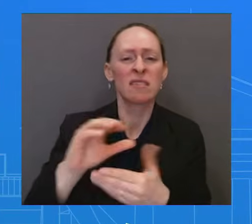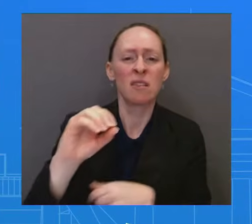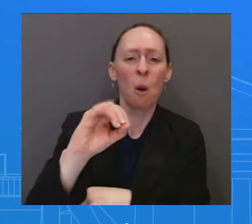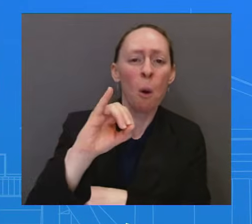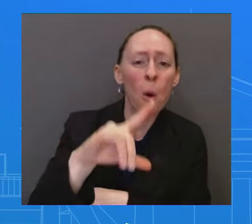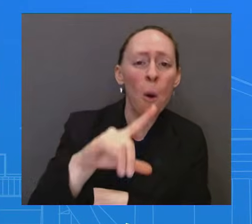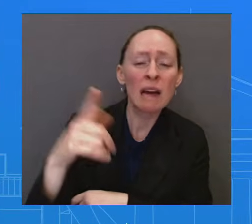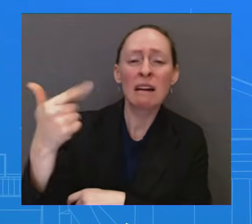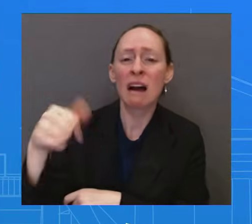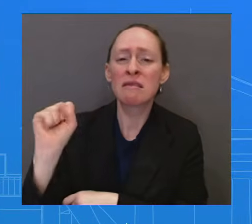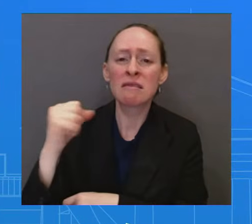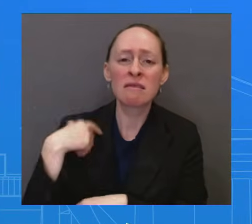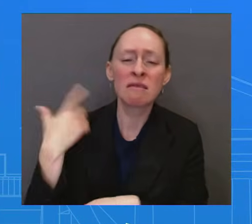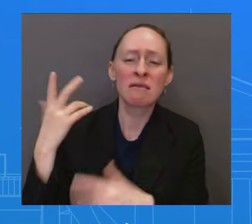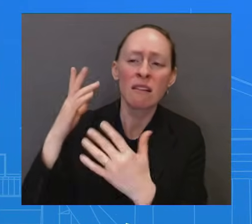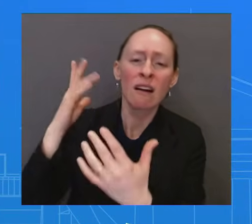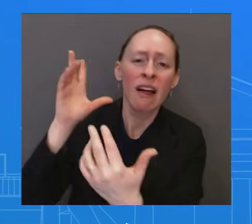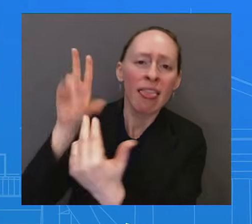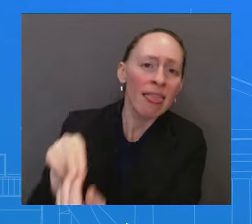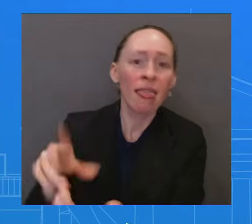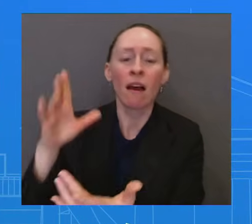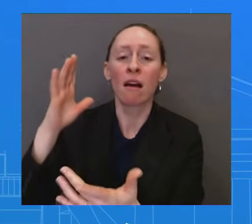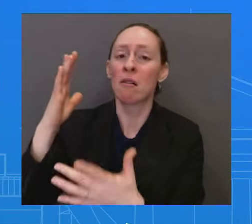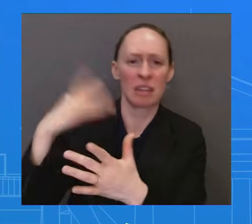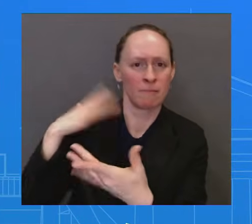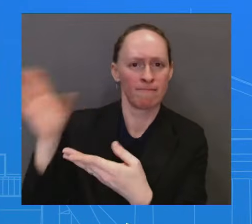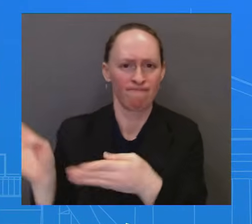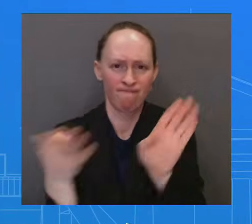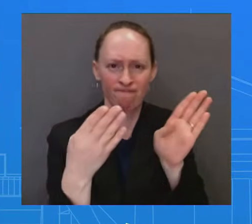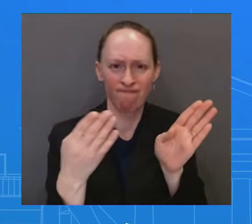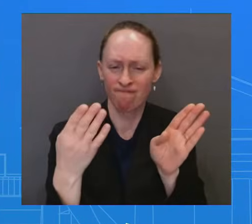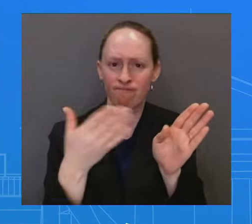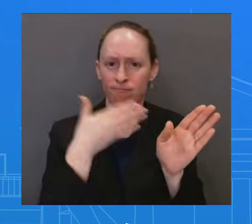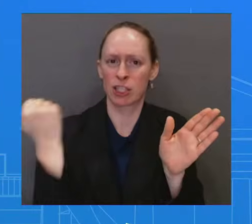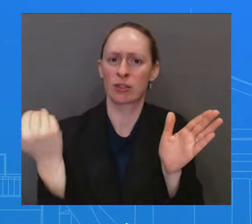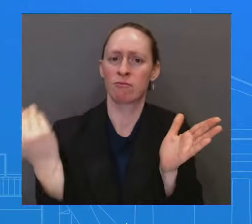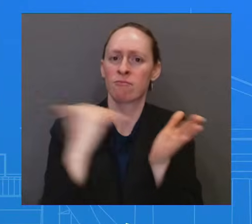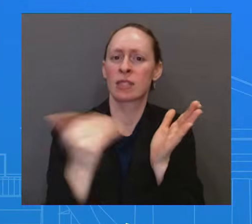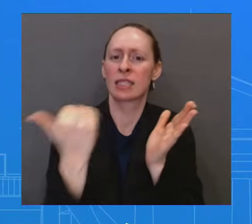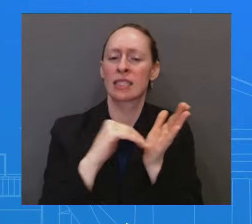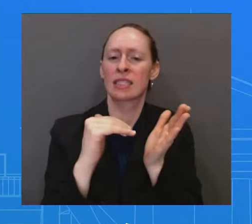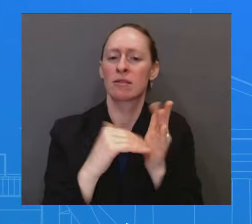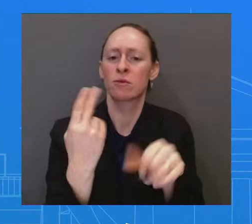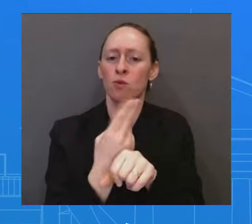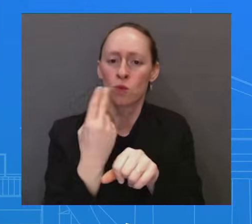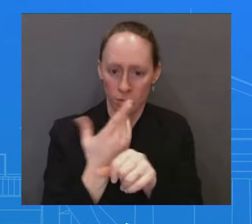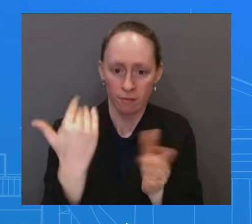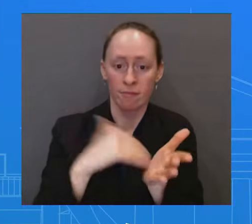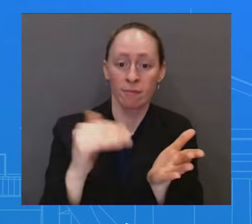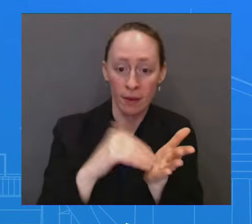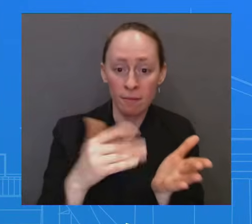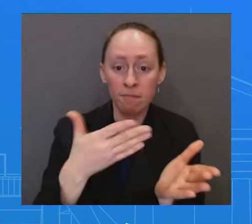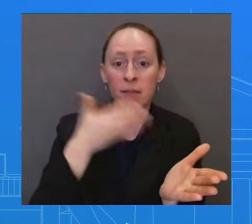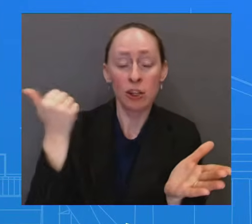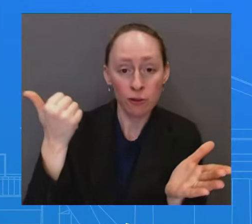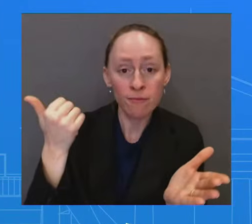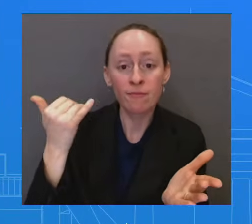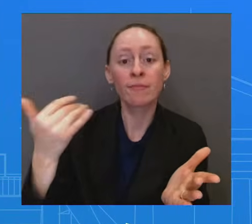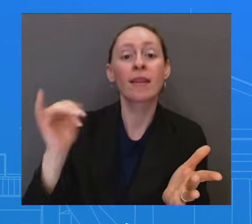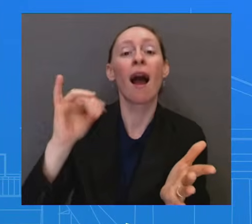to mobilize a new, diverse generation of clean energy, con- conservation, resilience, and workers;